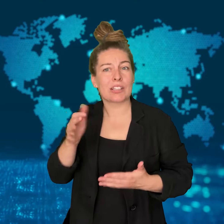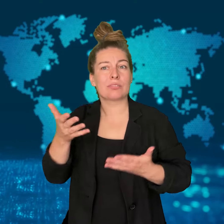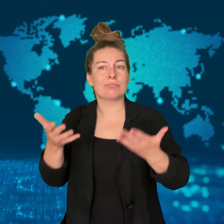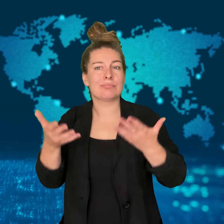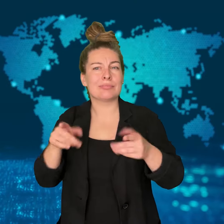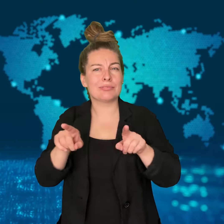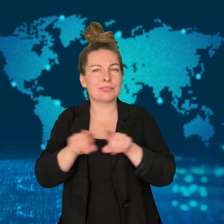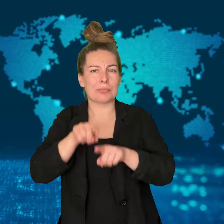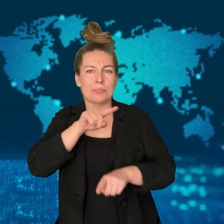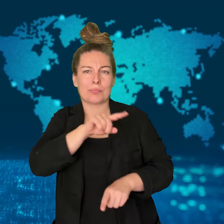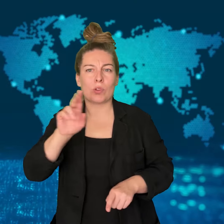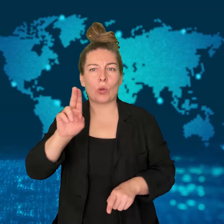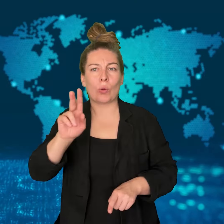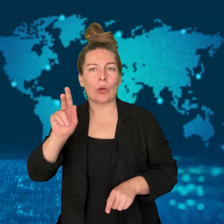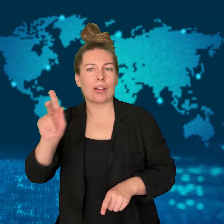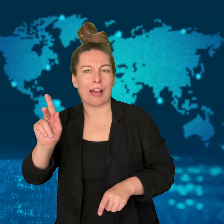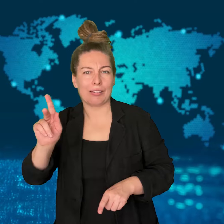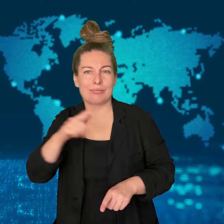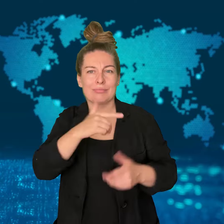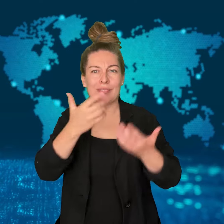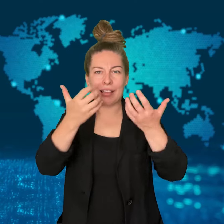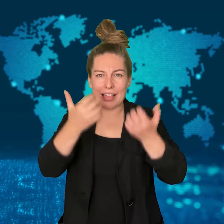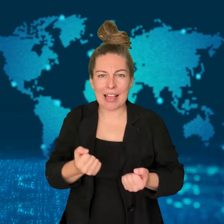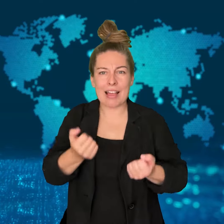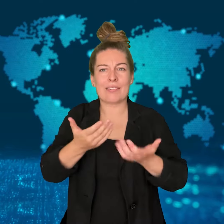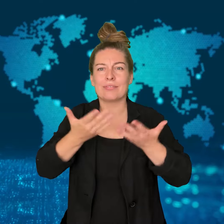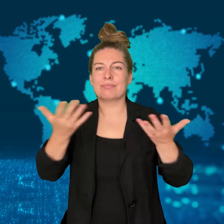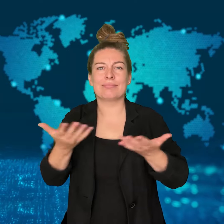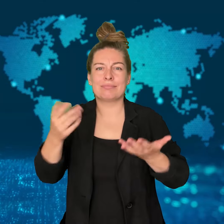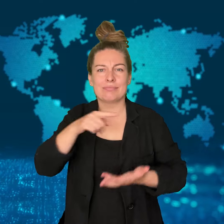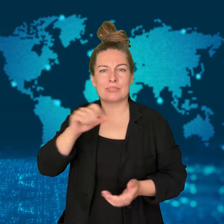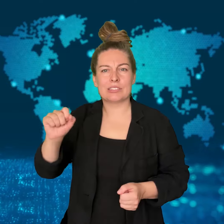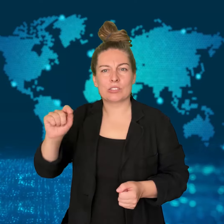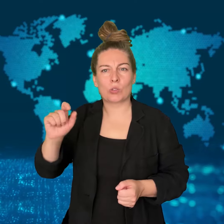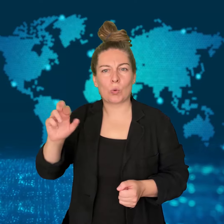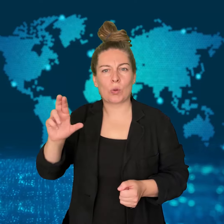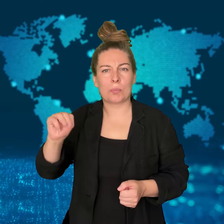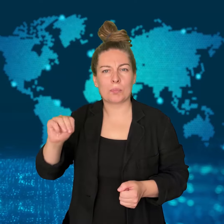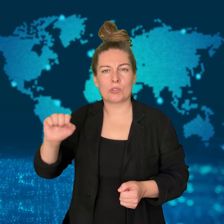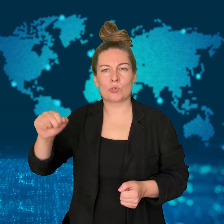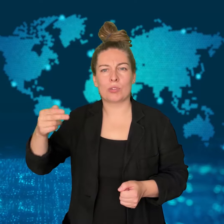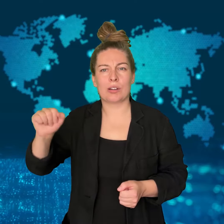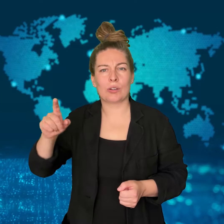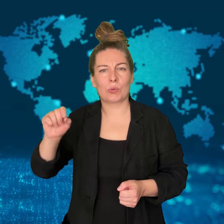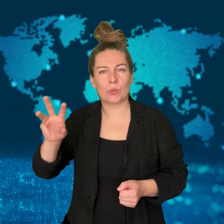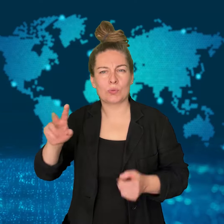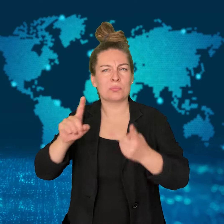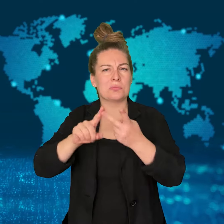Long-range missiles and missile systems such as